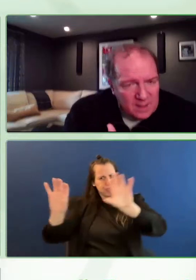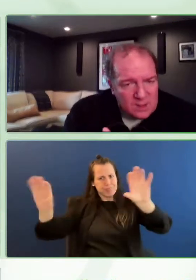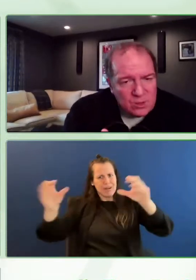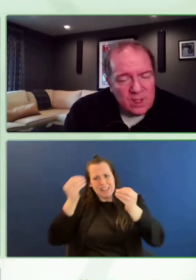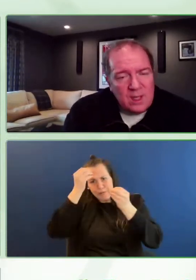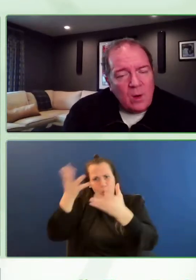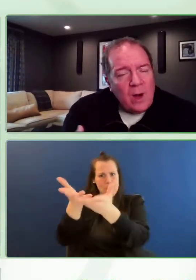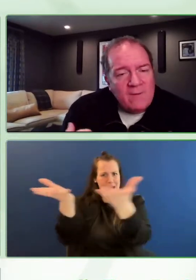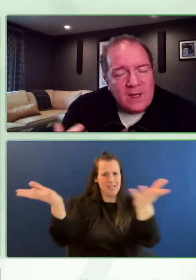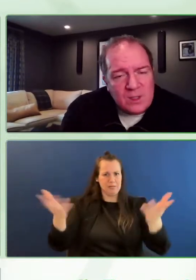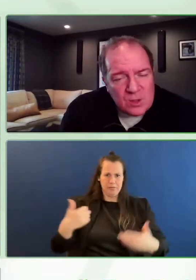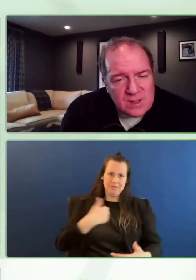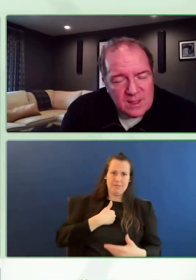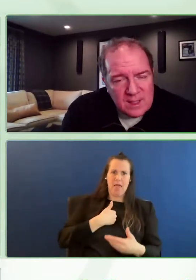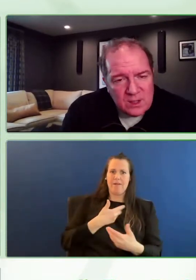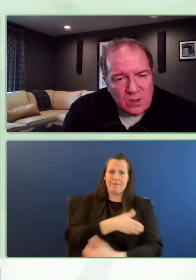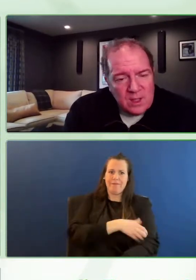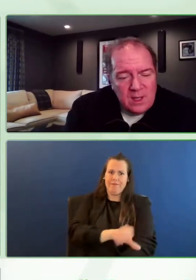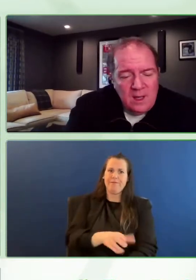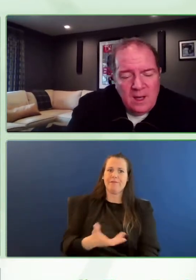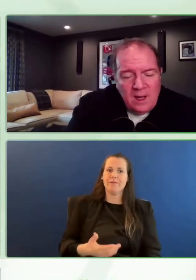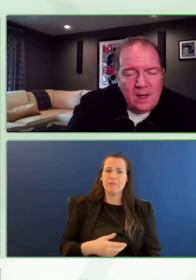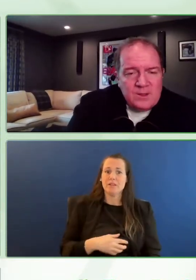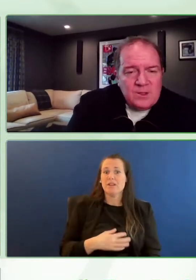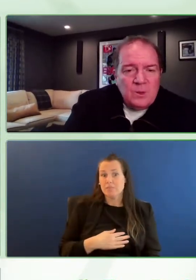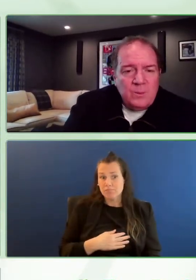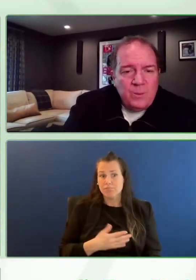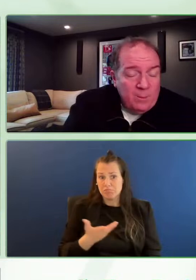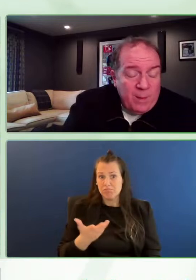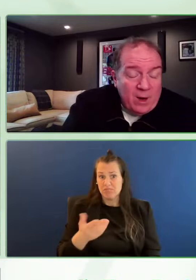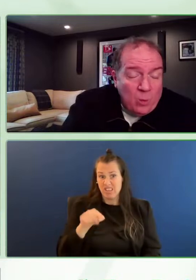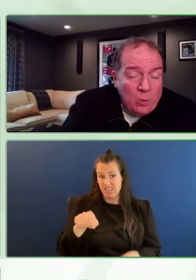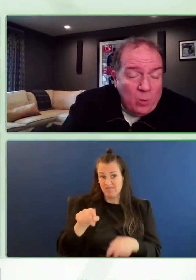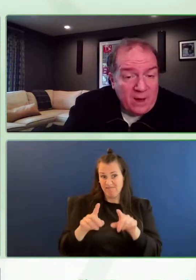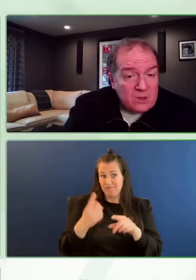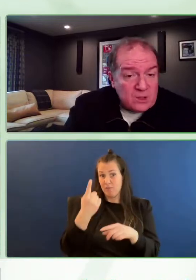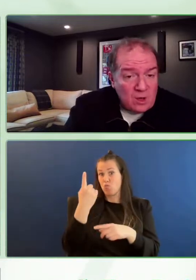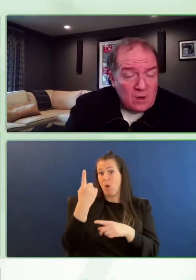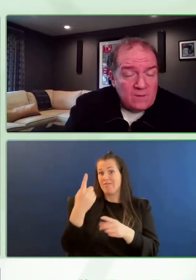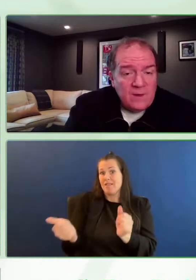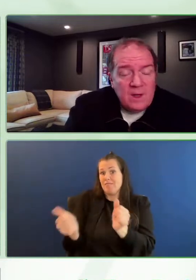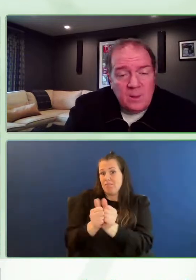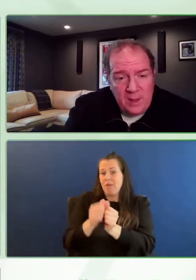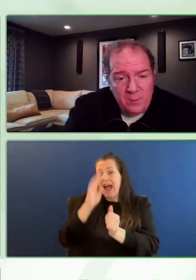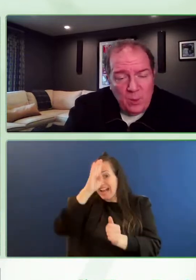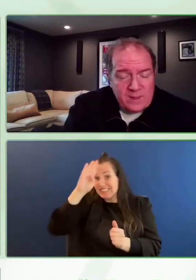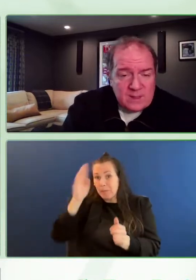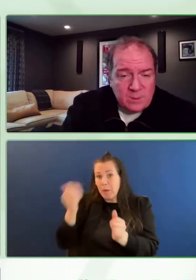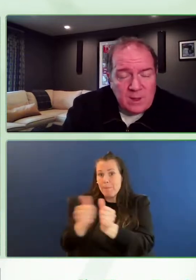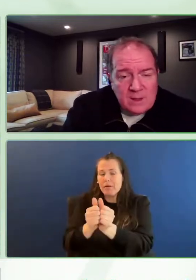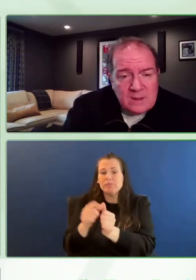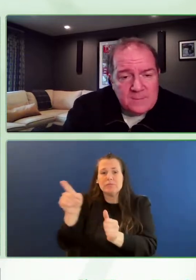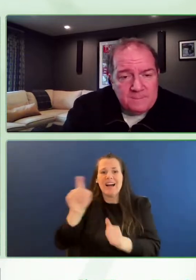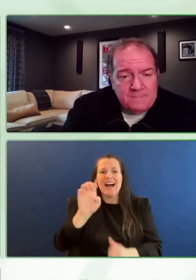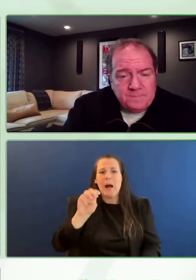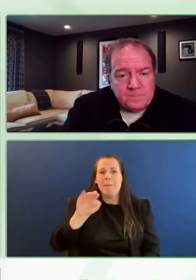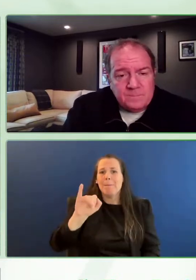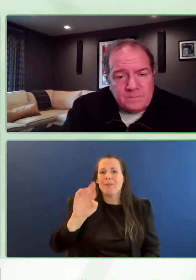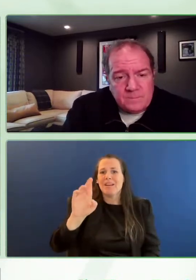the history have an interest in the industry , to better work, better serve people with this with these.